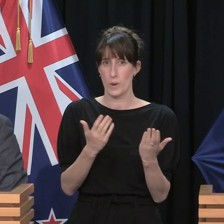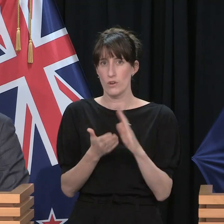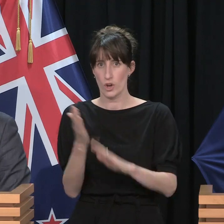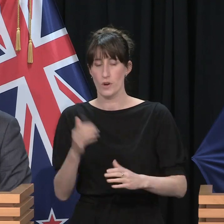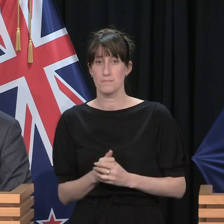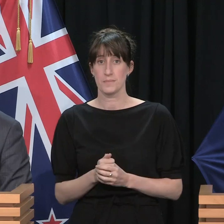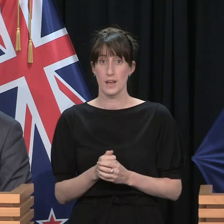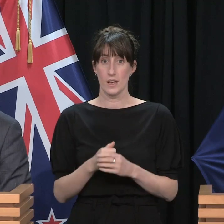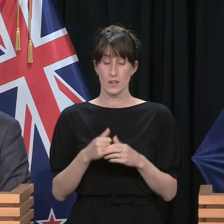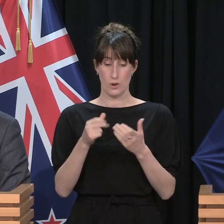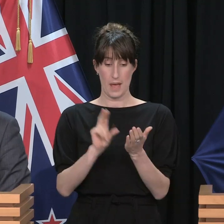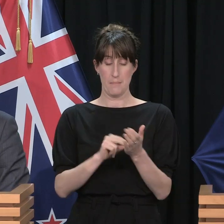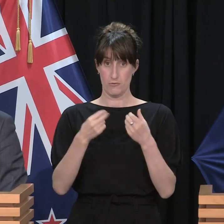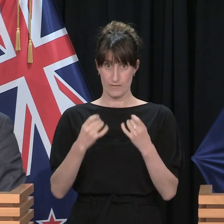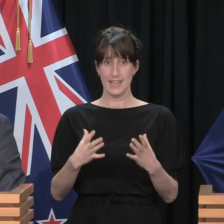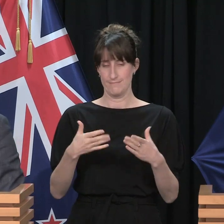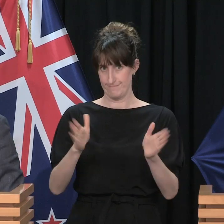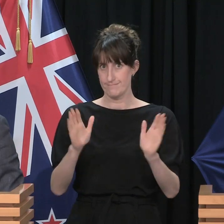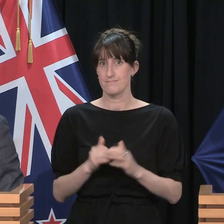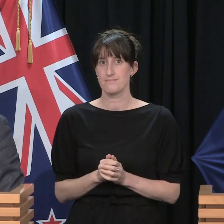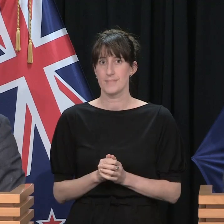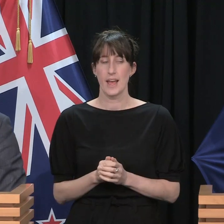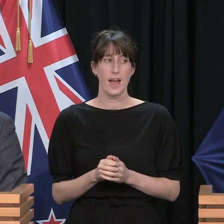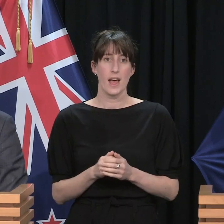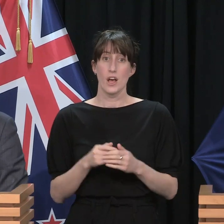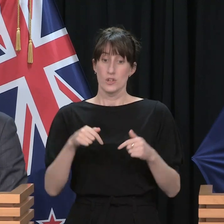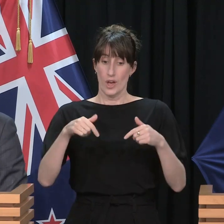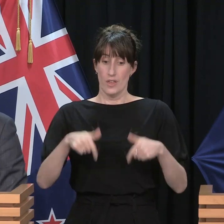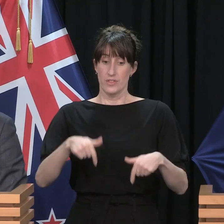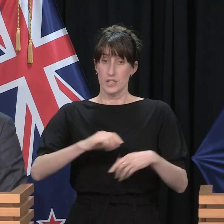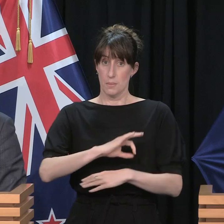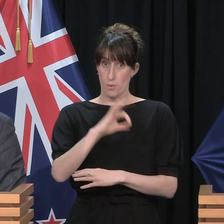please download the report.